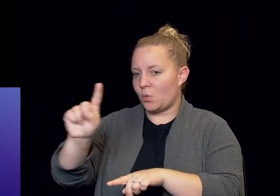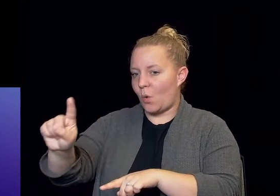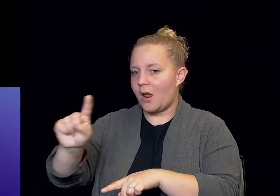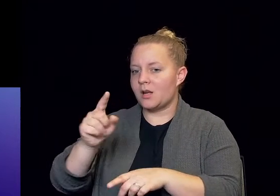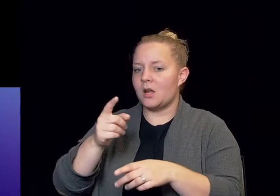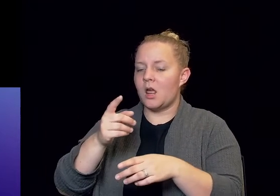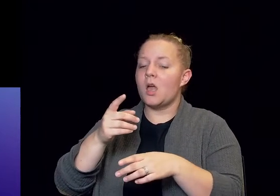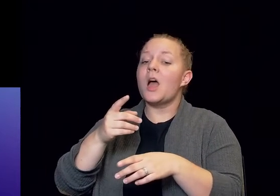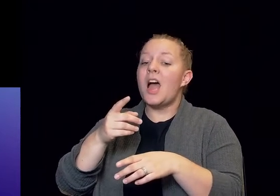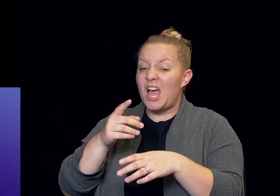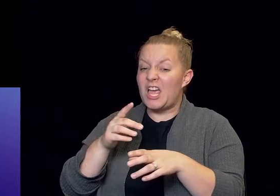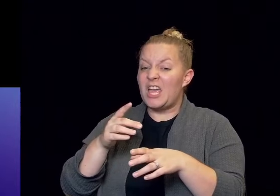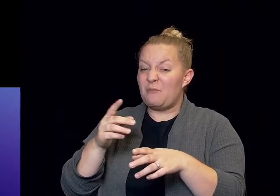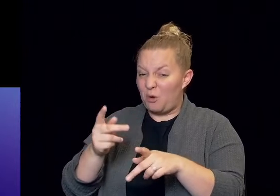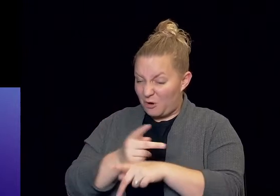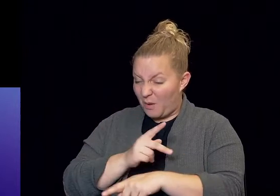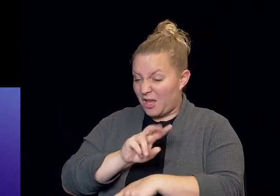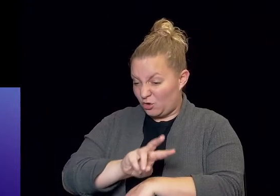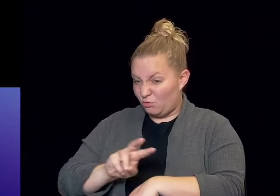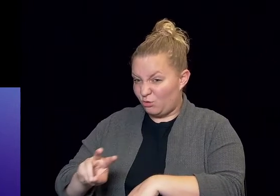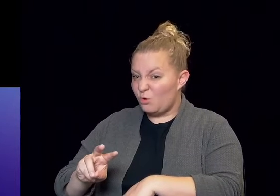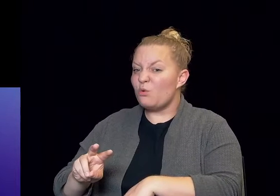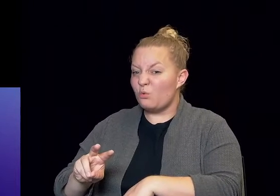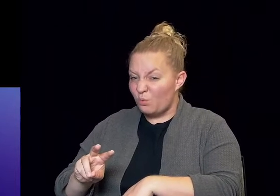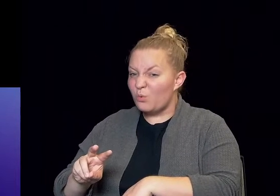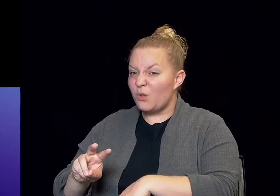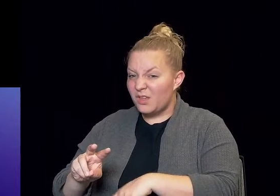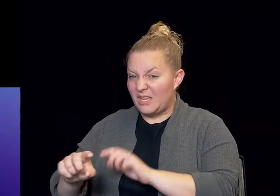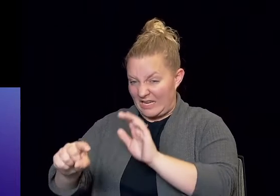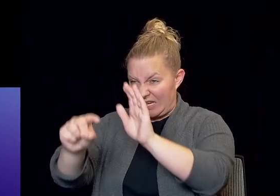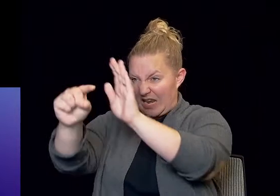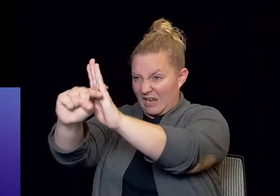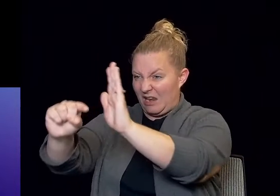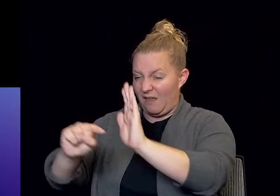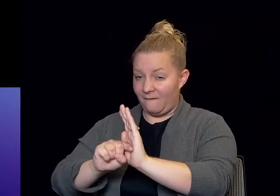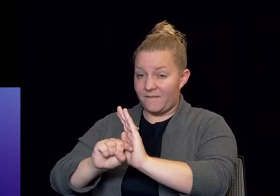here. Okay, I showed that triangle up at the top. I started there. If you would like to do that at